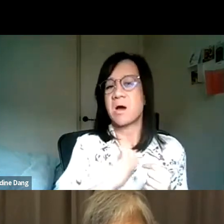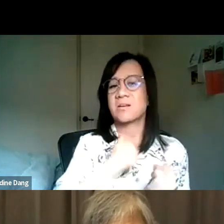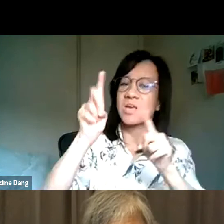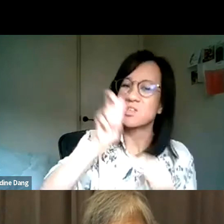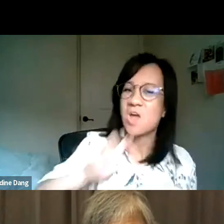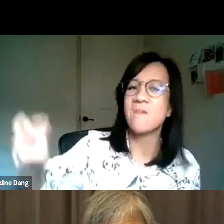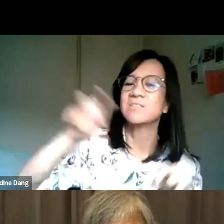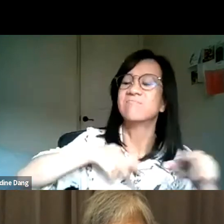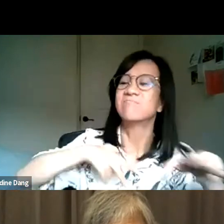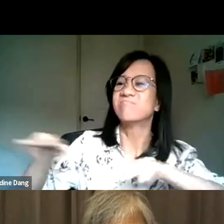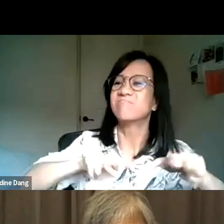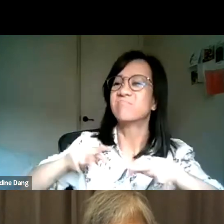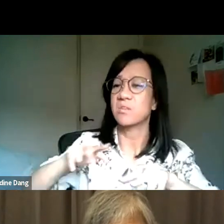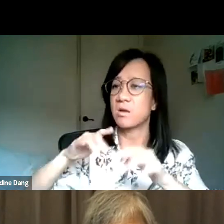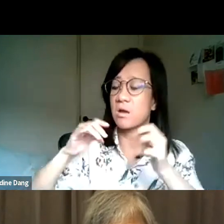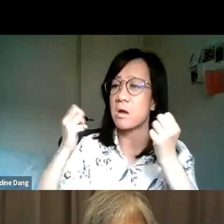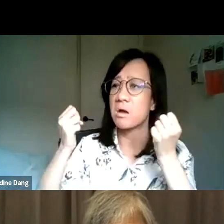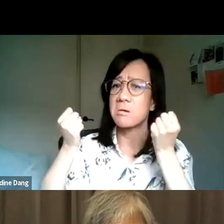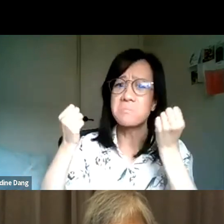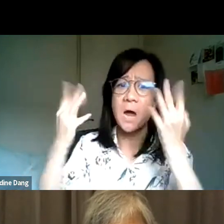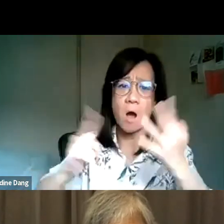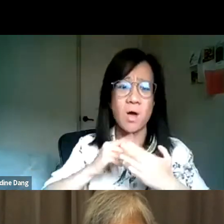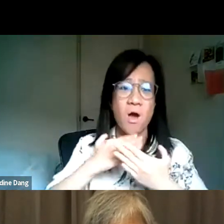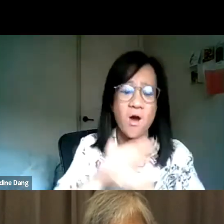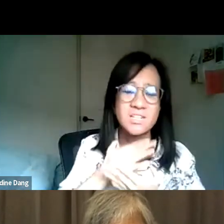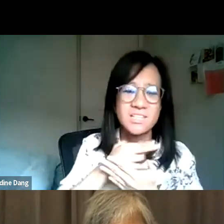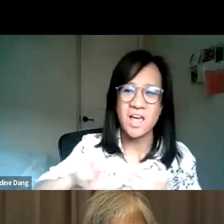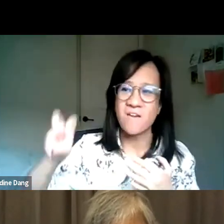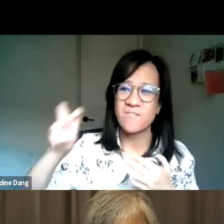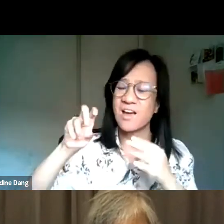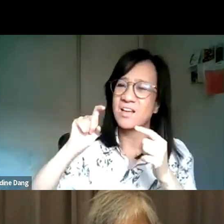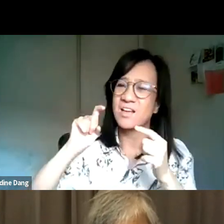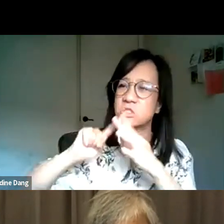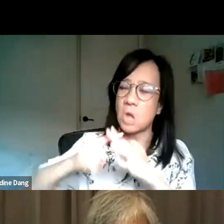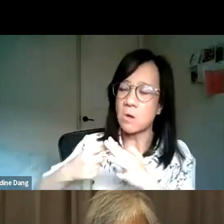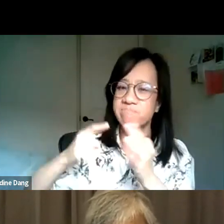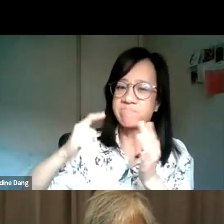So when I was traveling, I went out all the time.